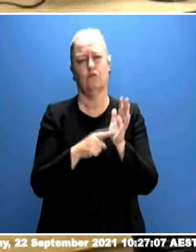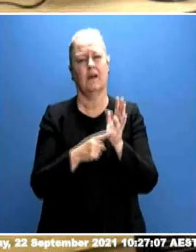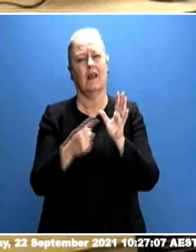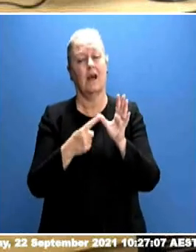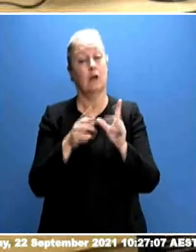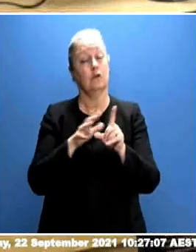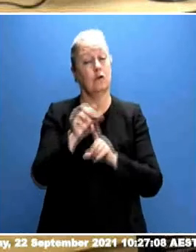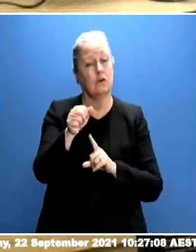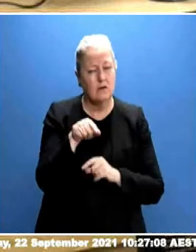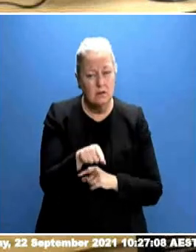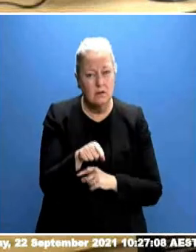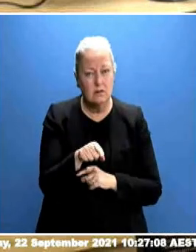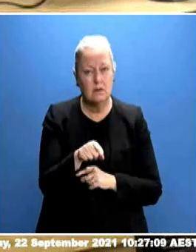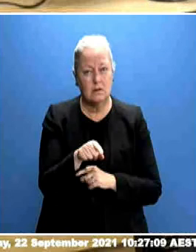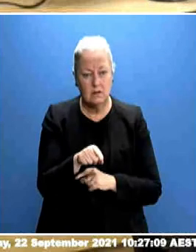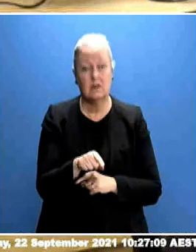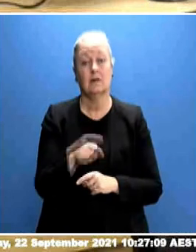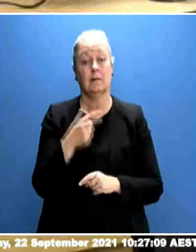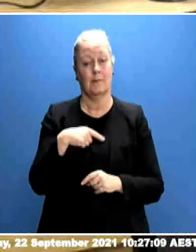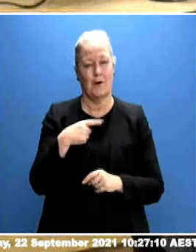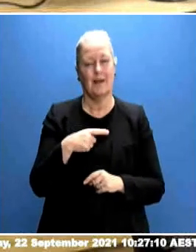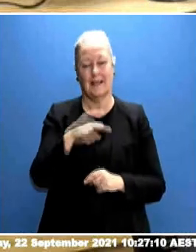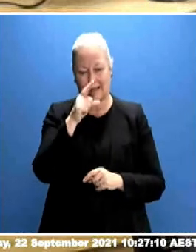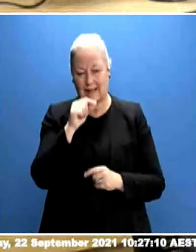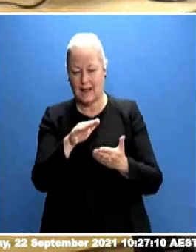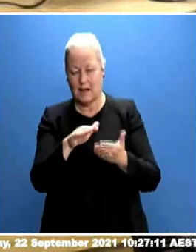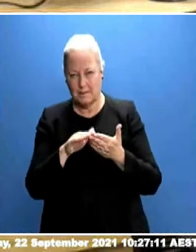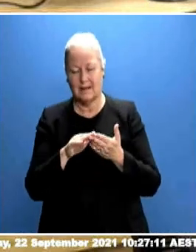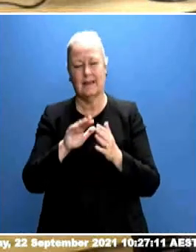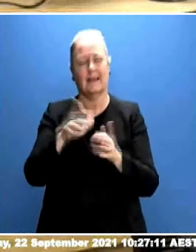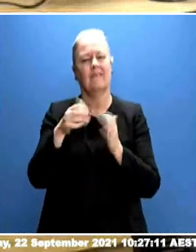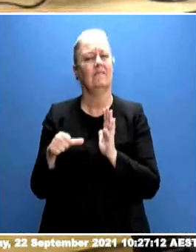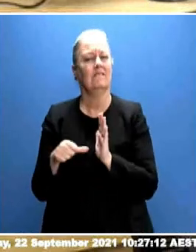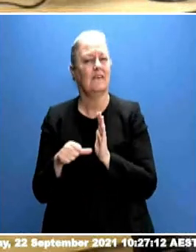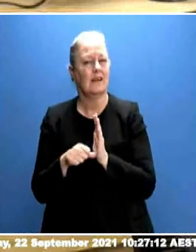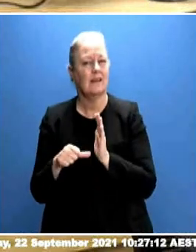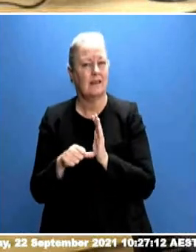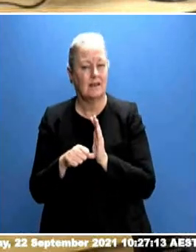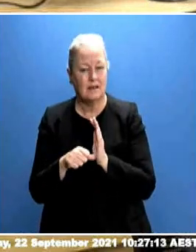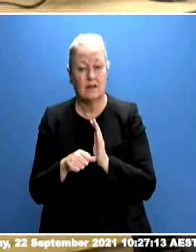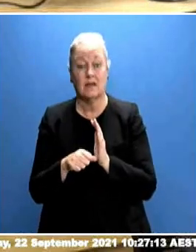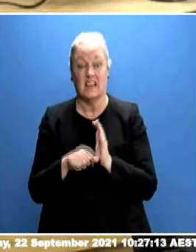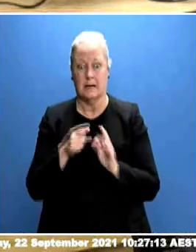we'd be able to get some funding for treatment prior to getting diagnosed,